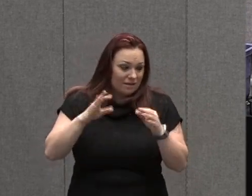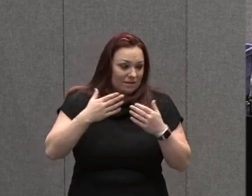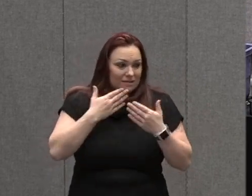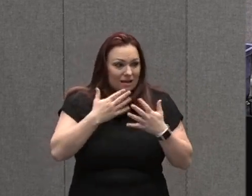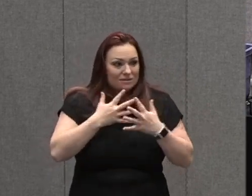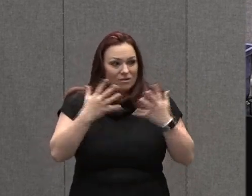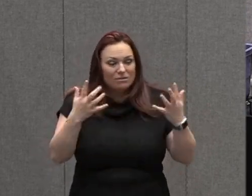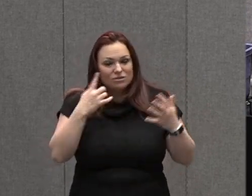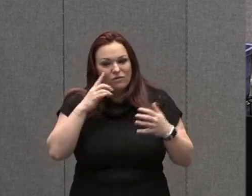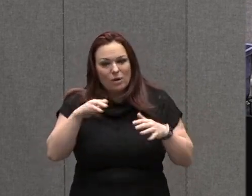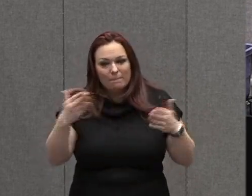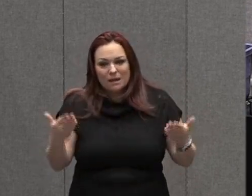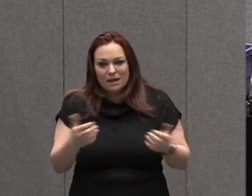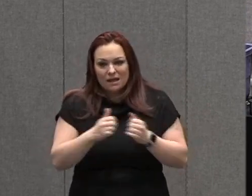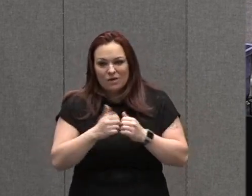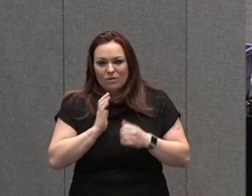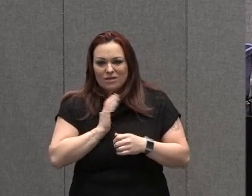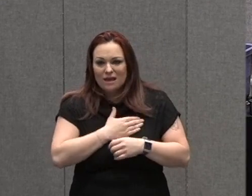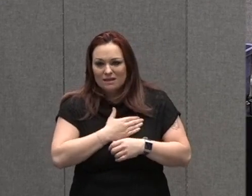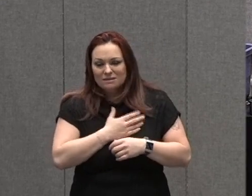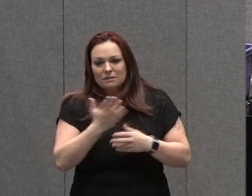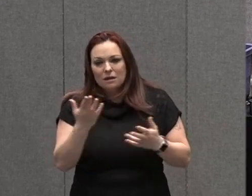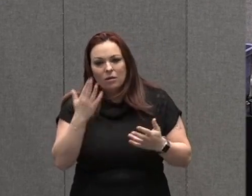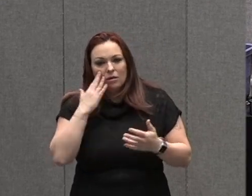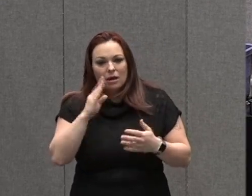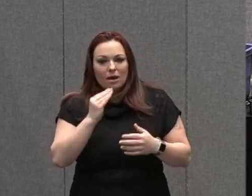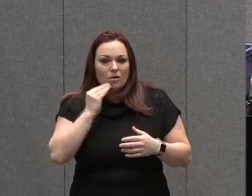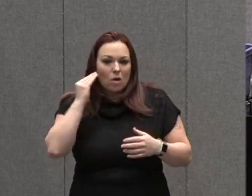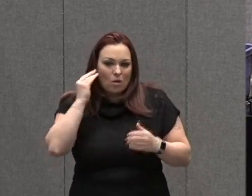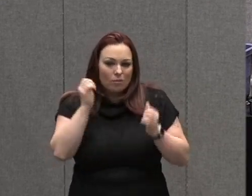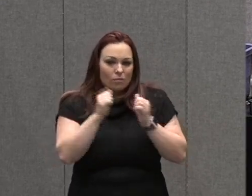Gracias thank you so much for being with us, this is At Home with APS,